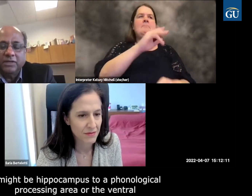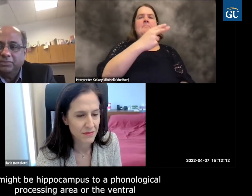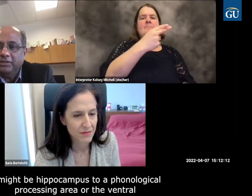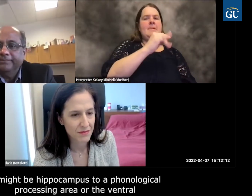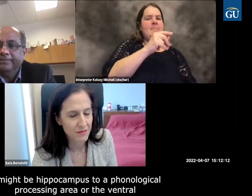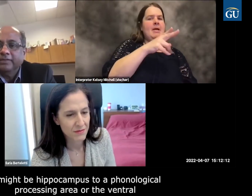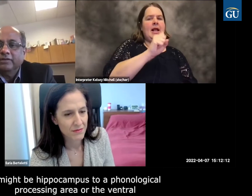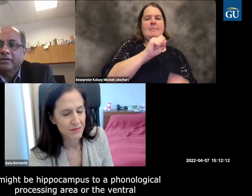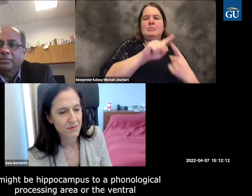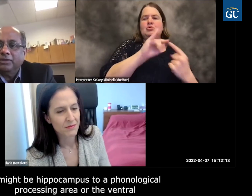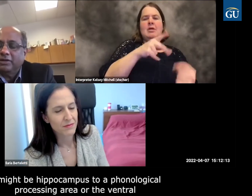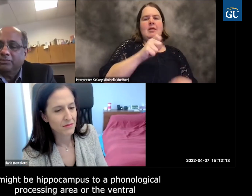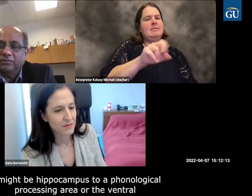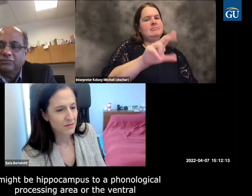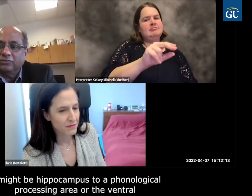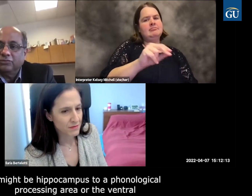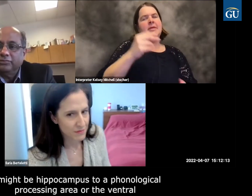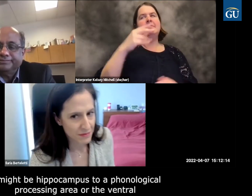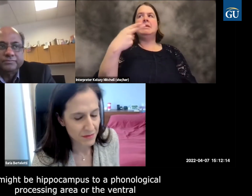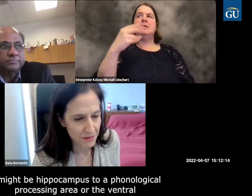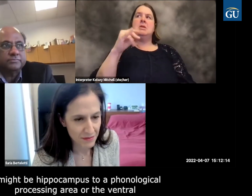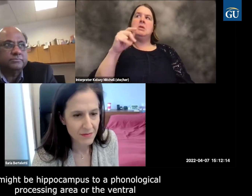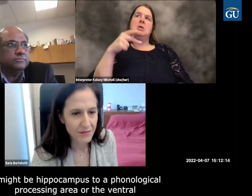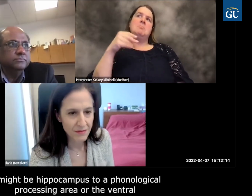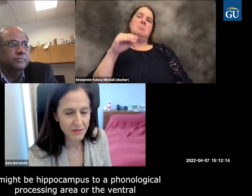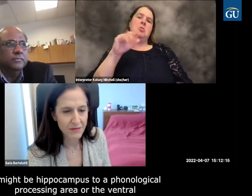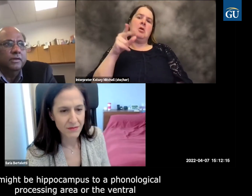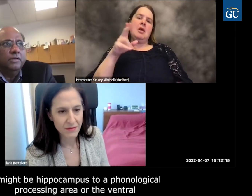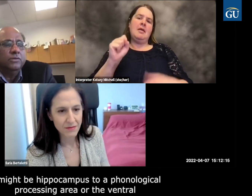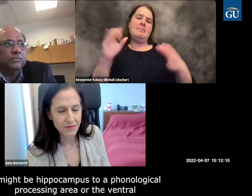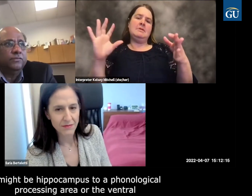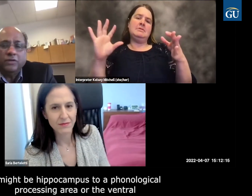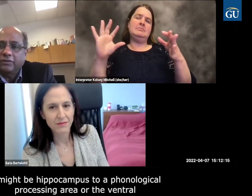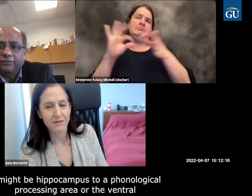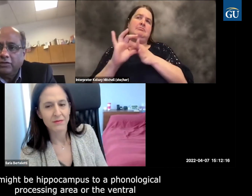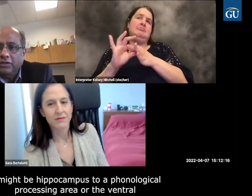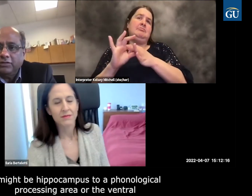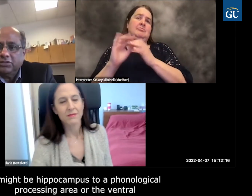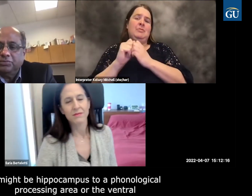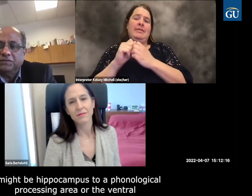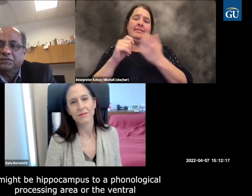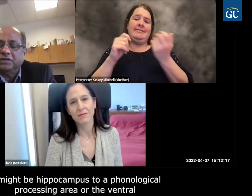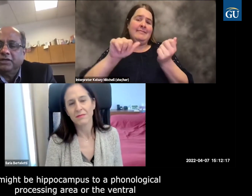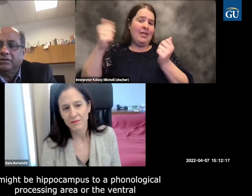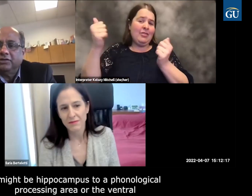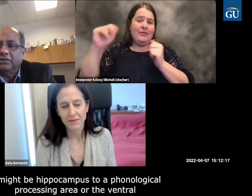be hippocampus to